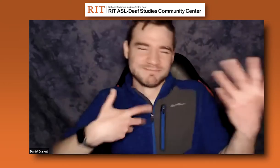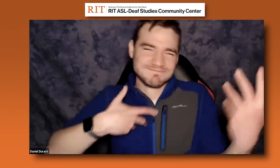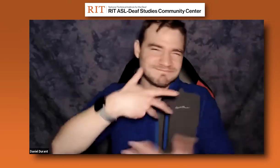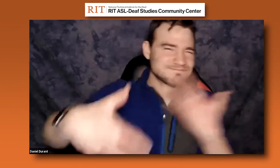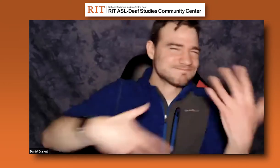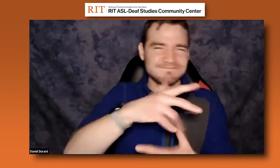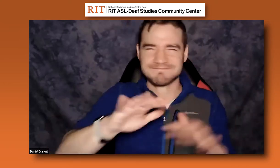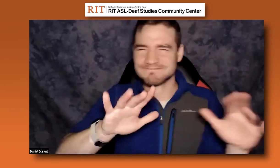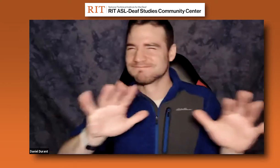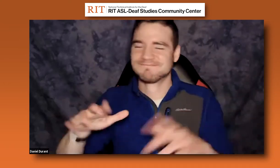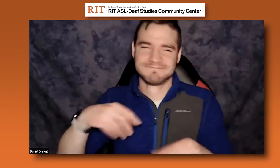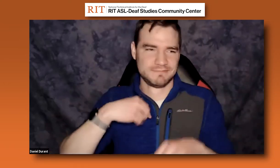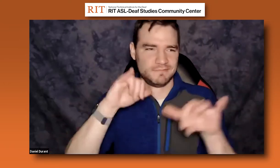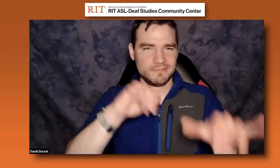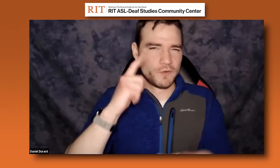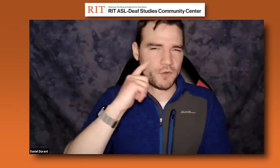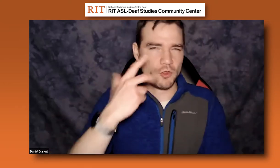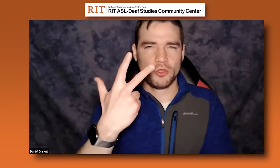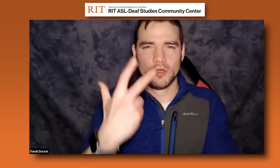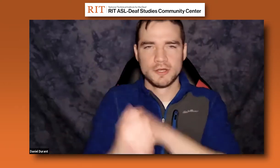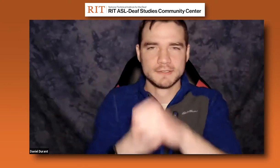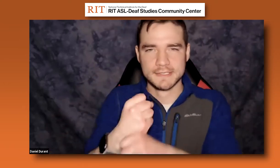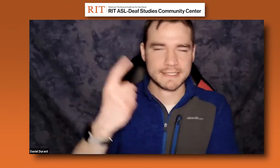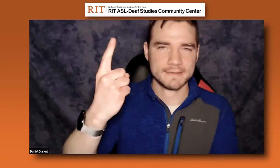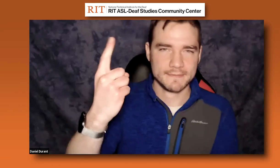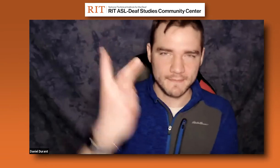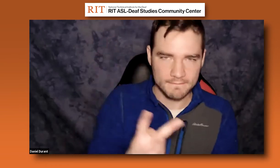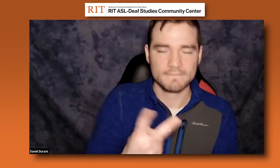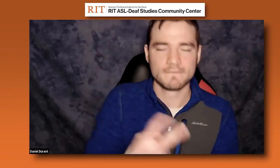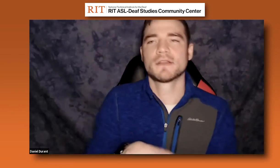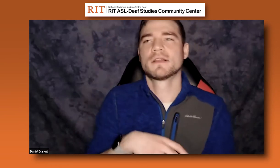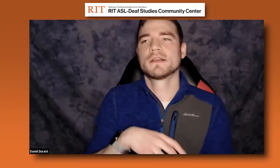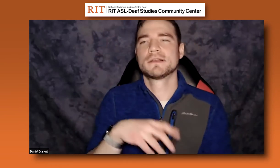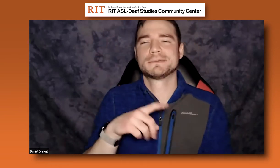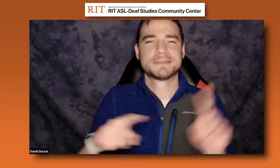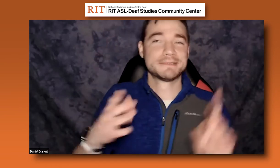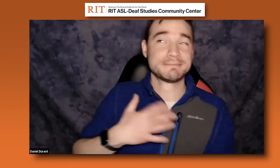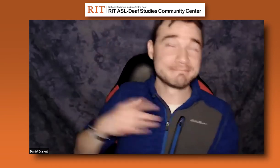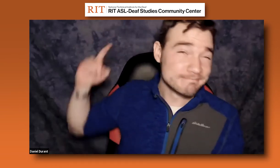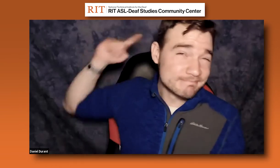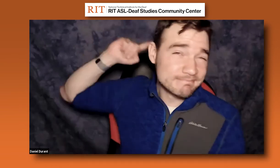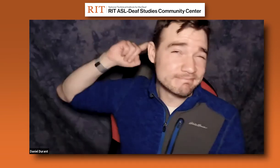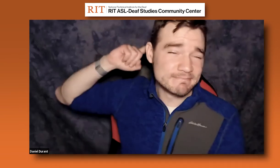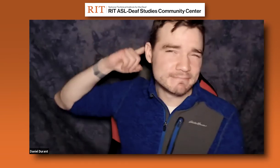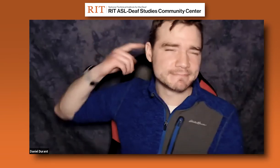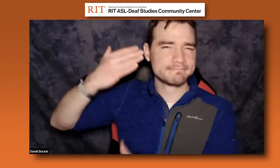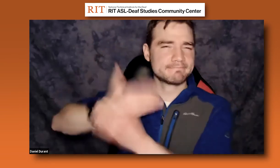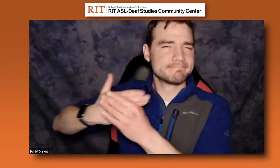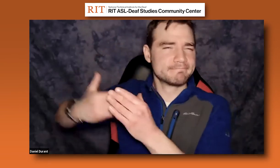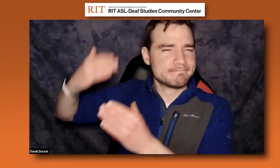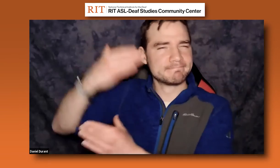I met a lot of new friends, and I was here for 3 1/2 years, but always in the back of my mind, there was